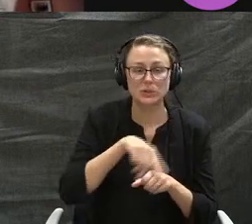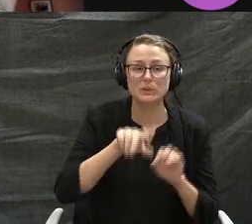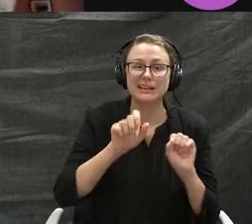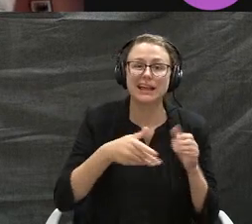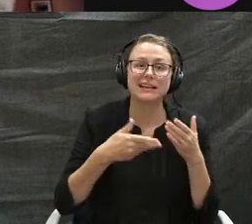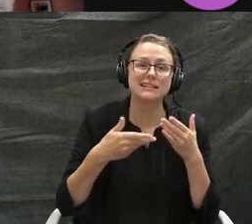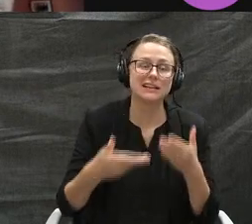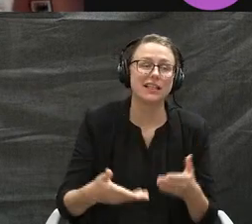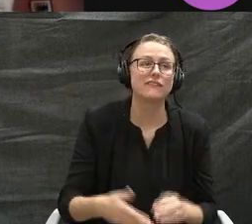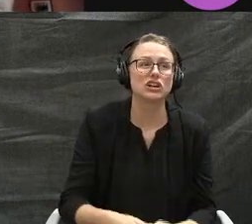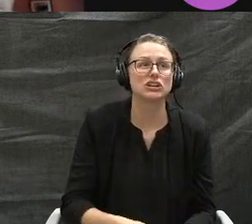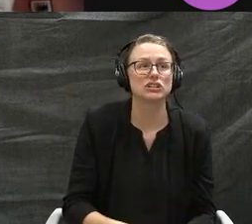Excellent education.